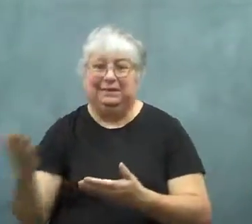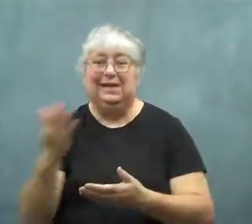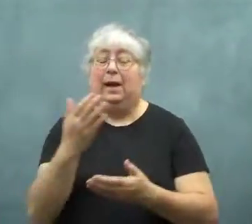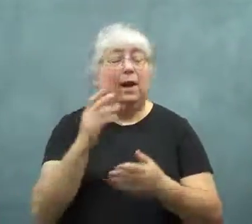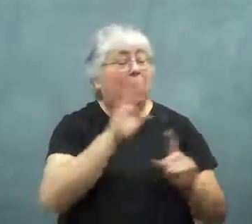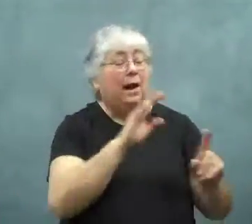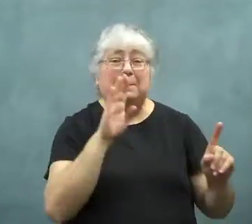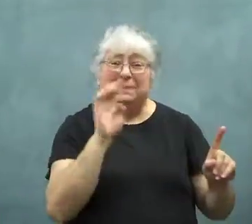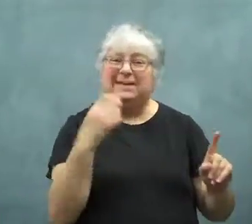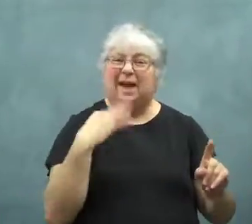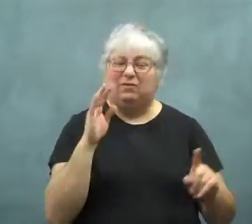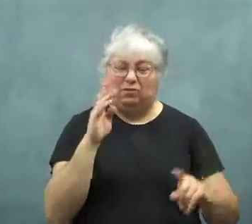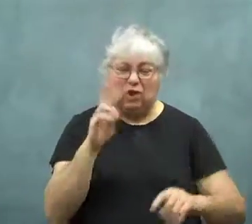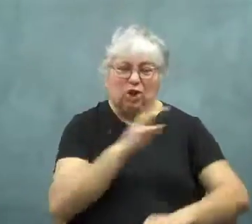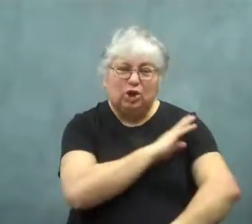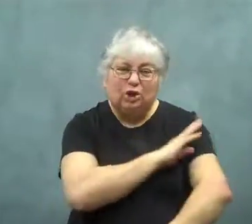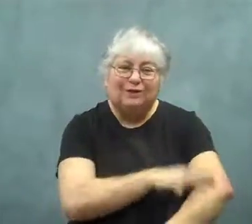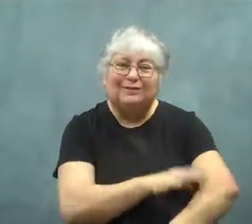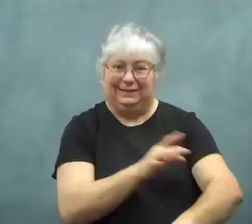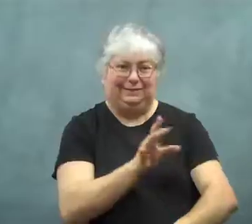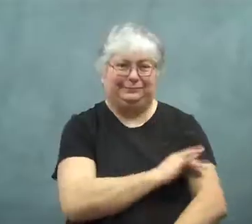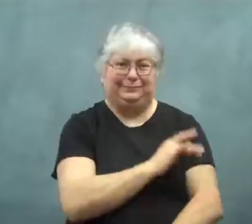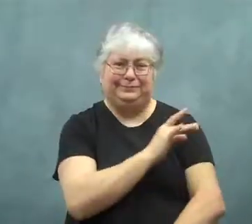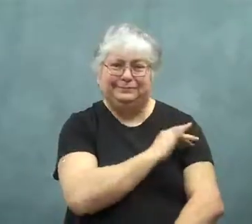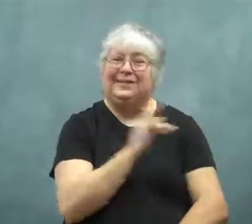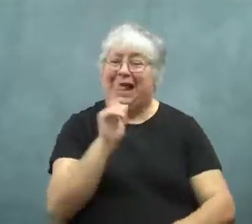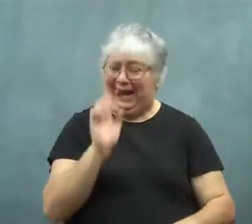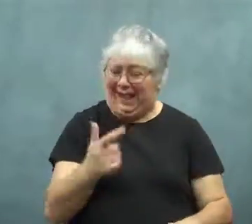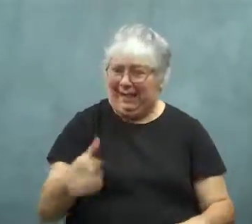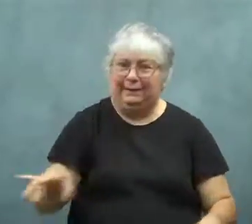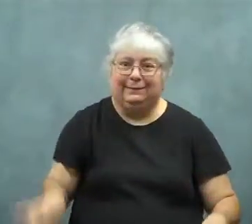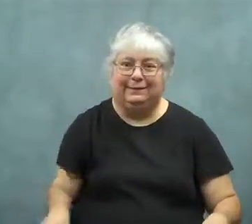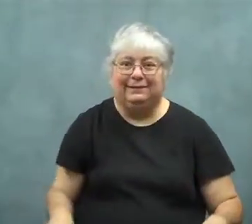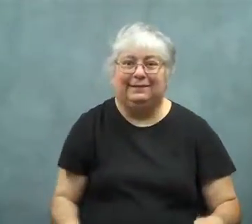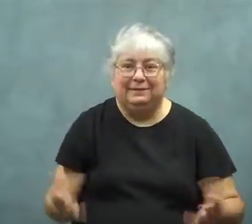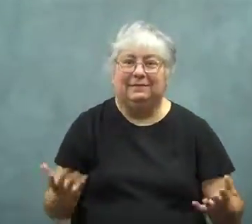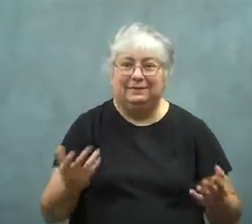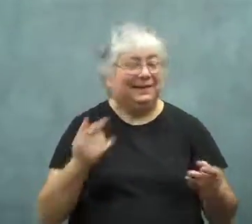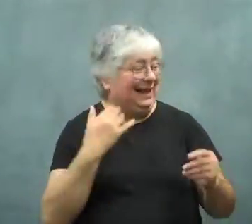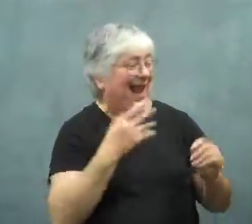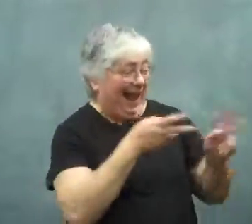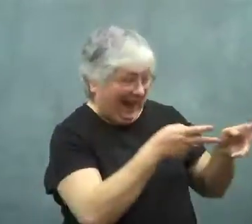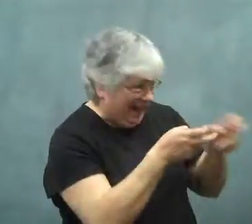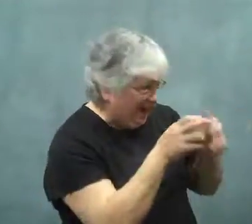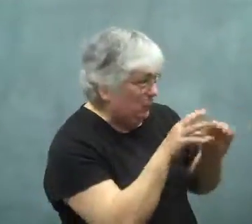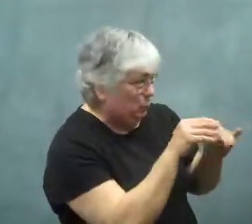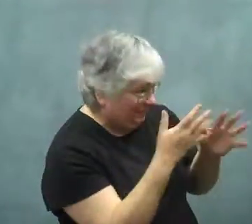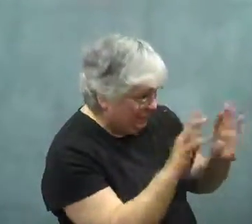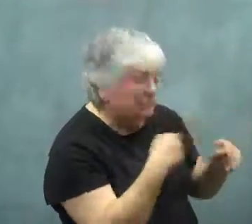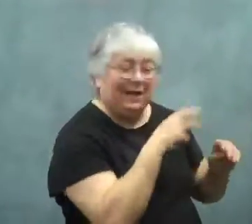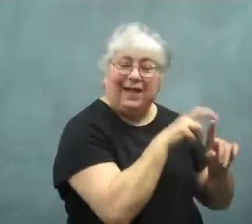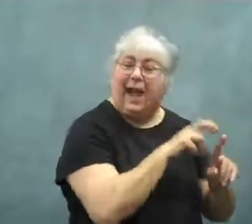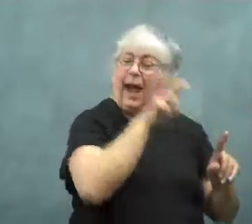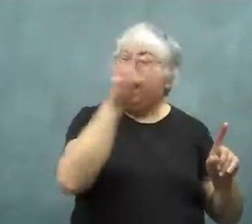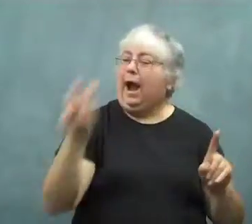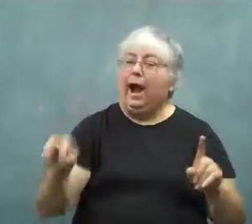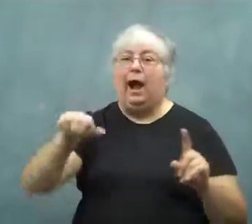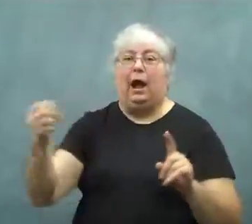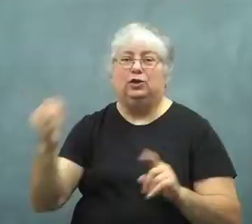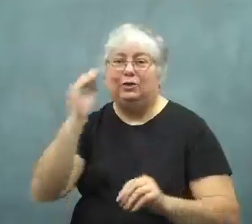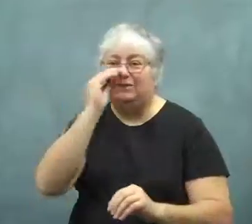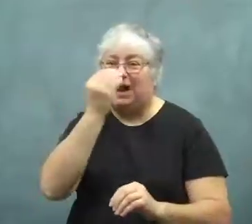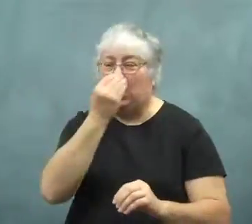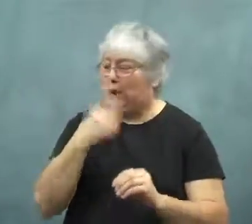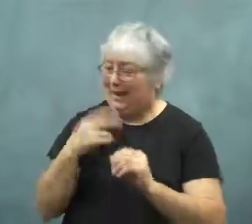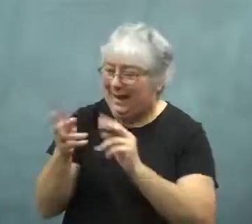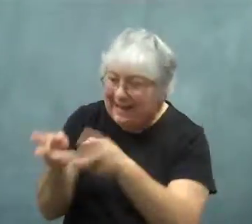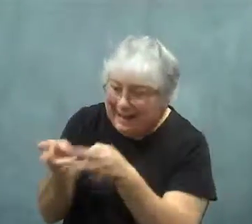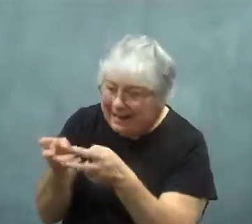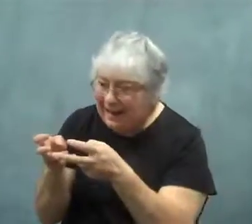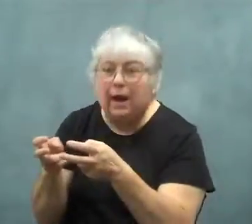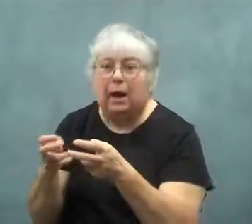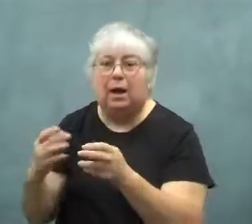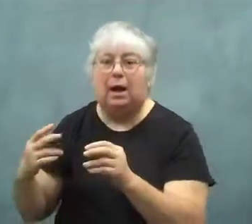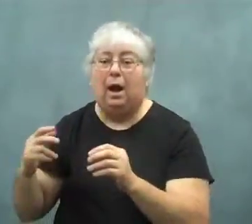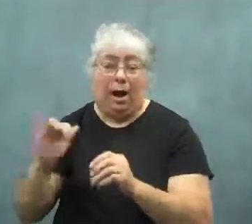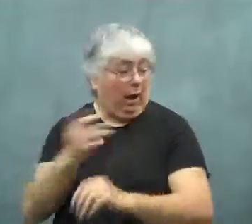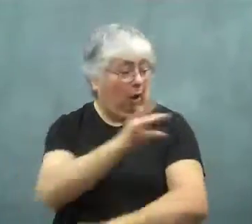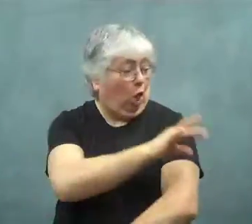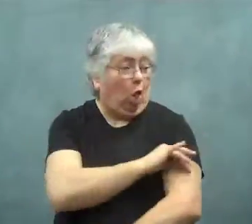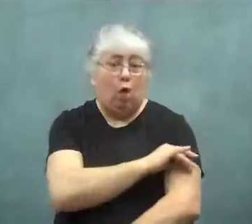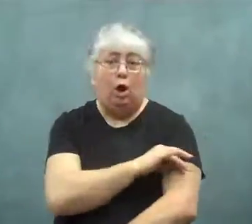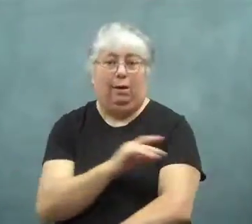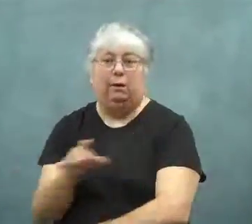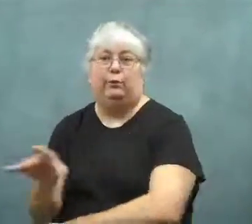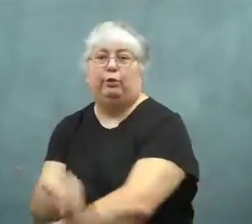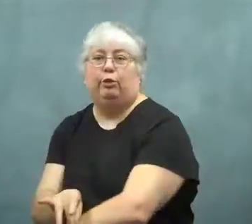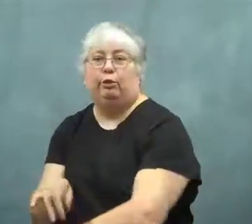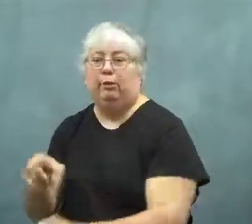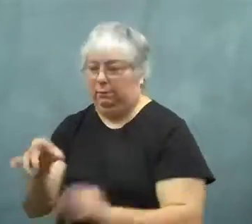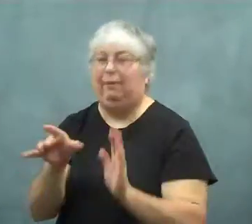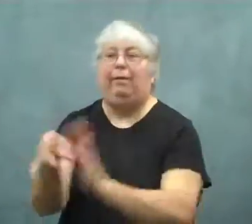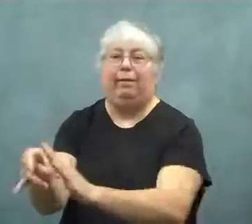Bees are furry, and the pollen sticks to them and their legs.